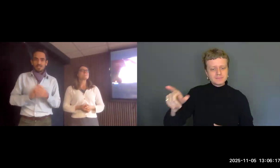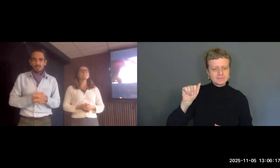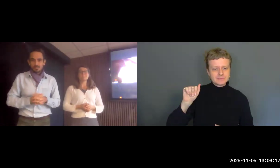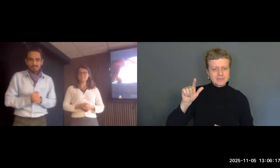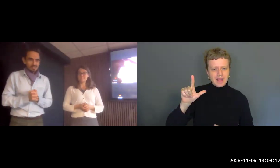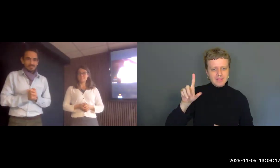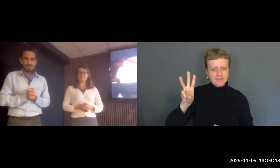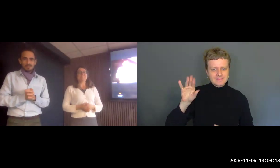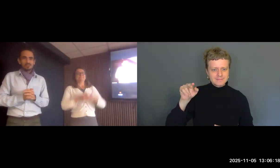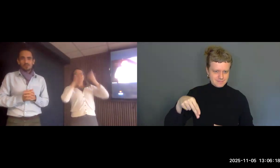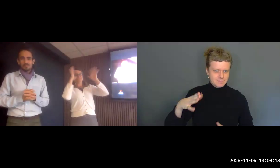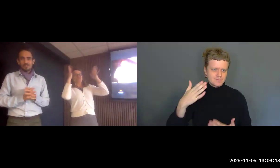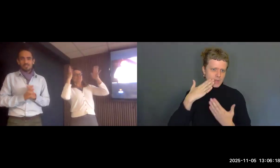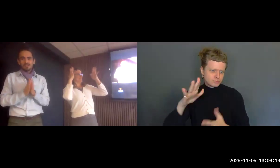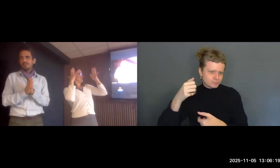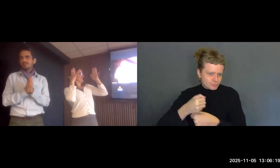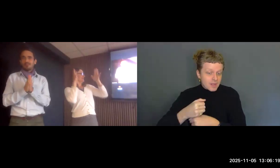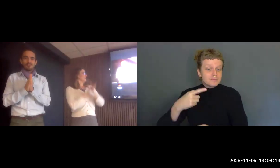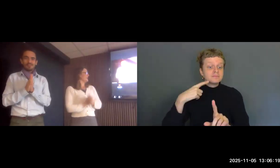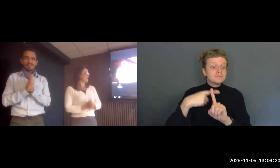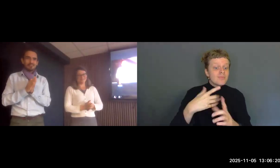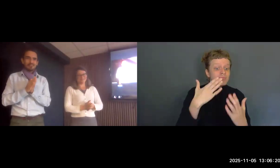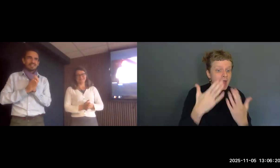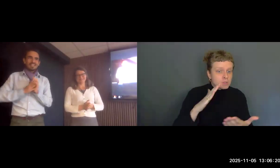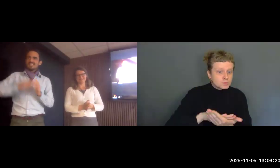interpreters, thank you so much for all your help.